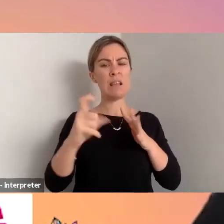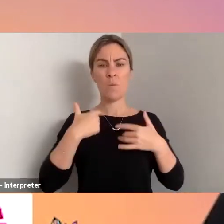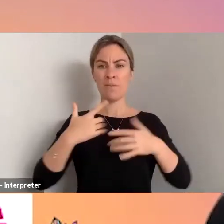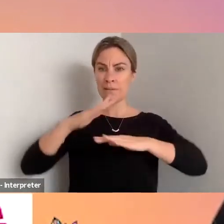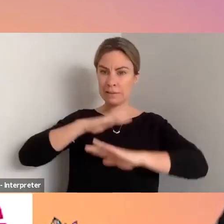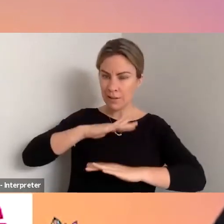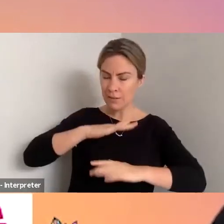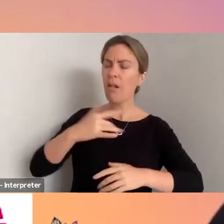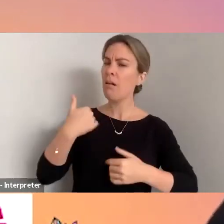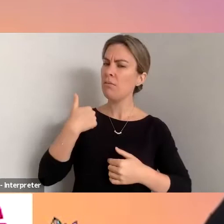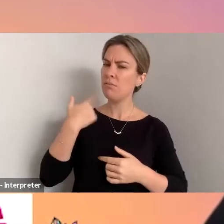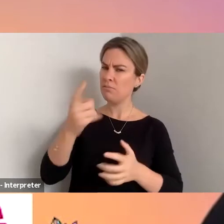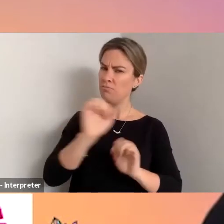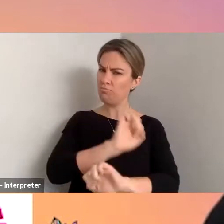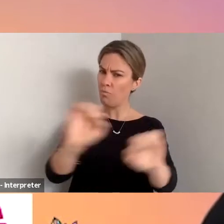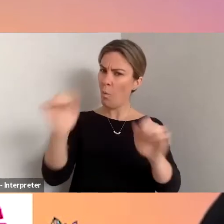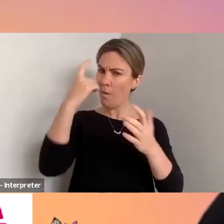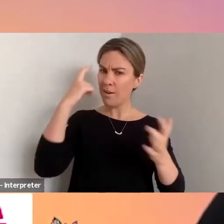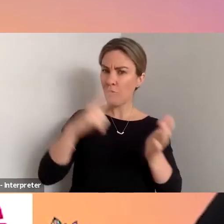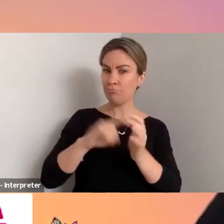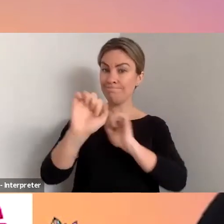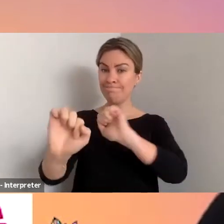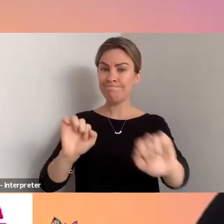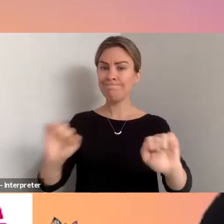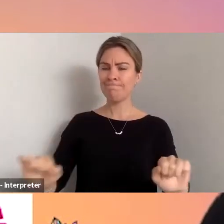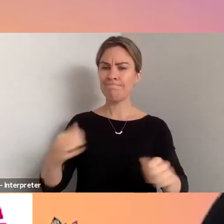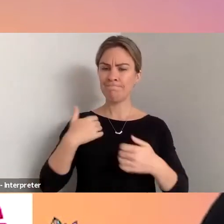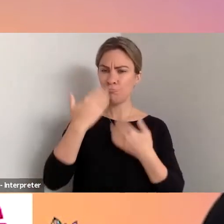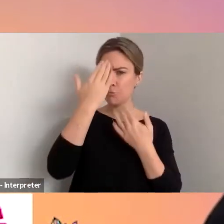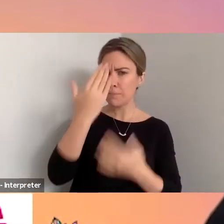acknowledgement, pay respects to elders past, present, and the